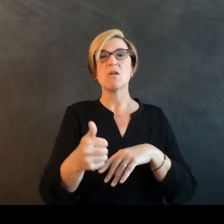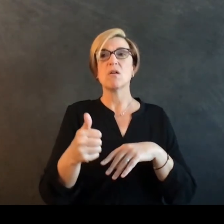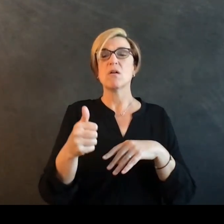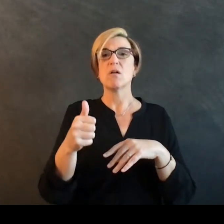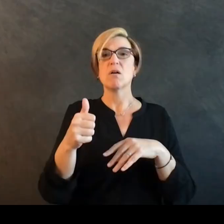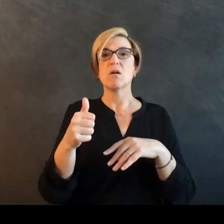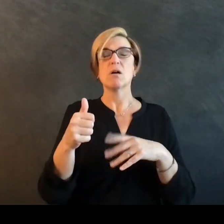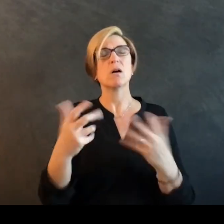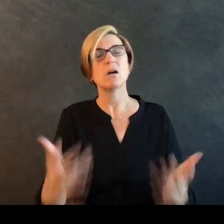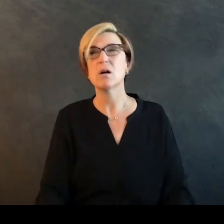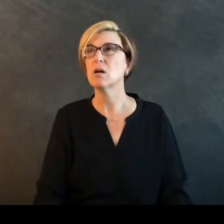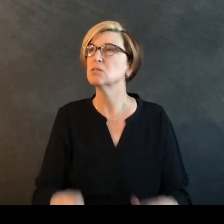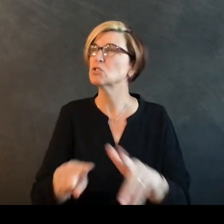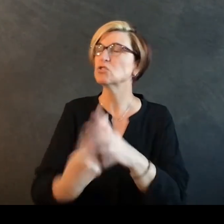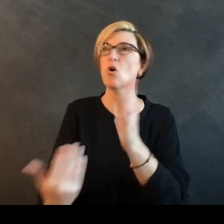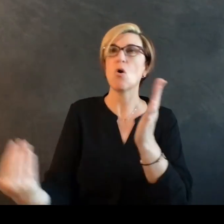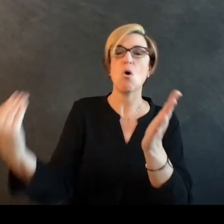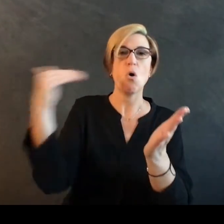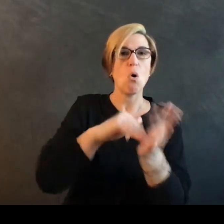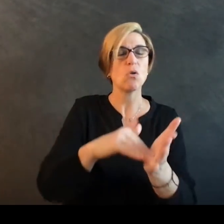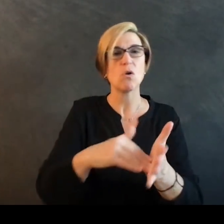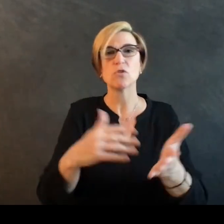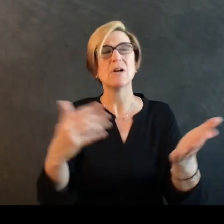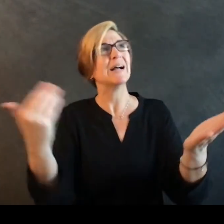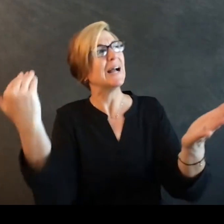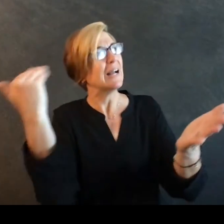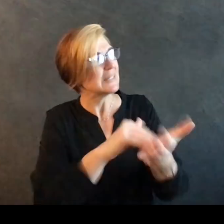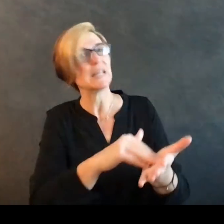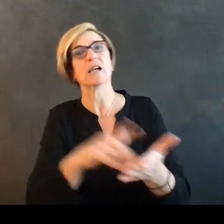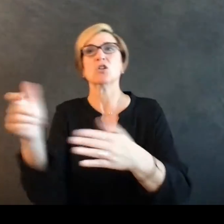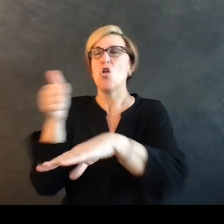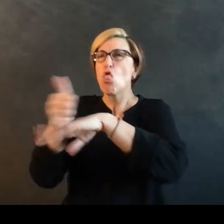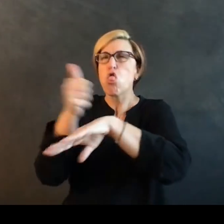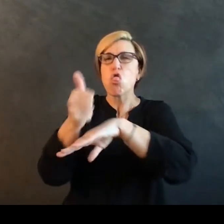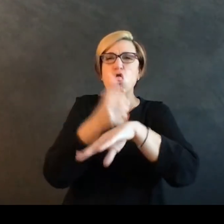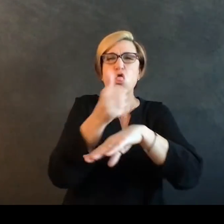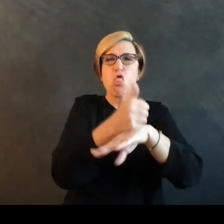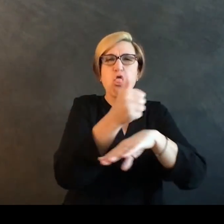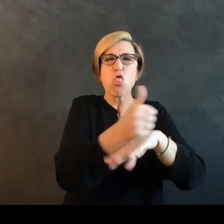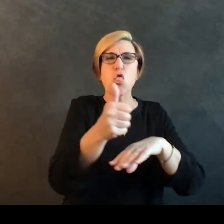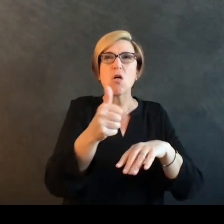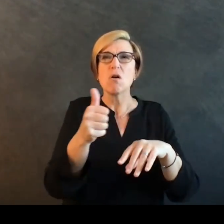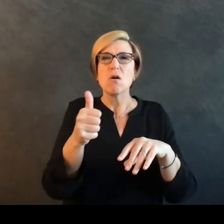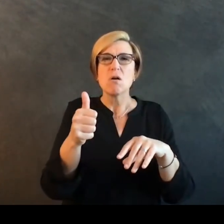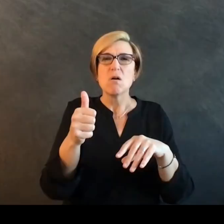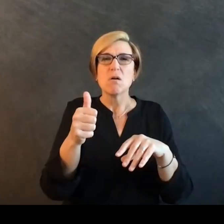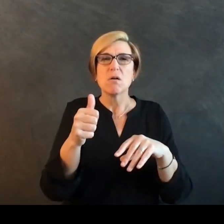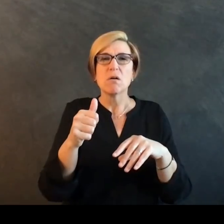I've already done extraordinary damage to our country in recent years you see